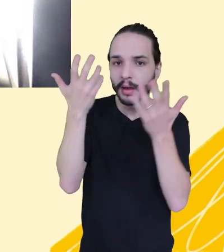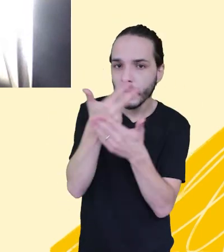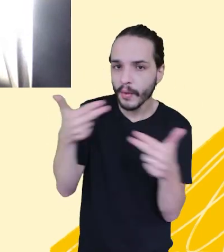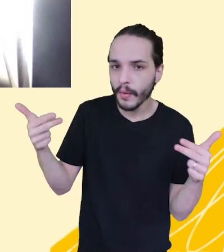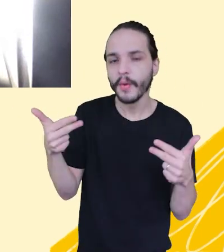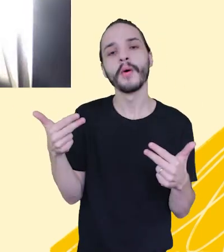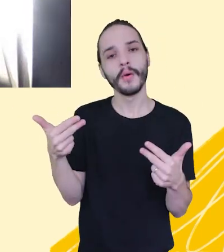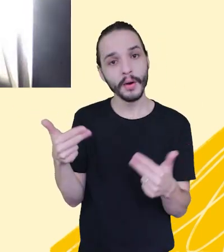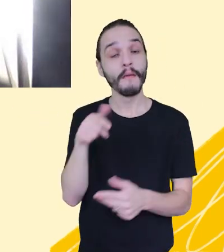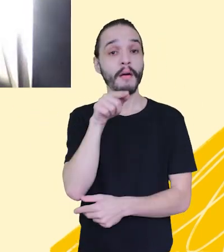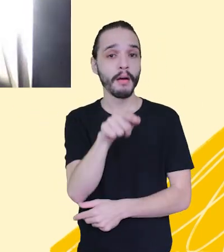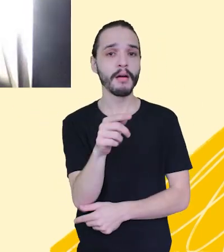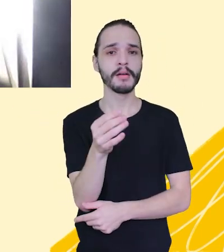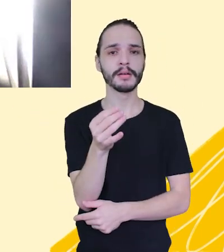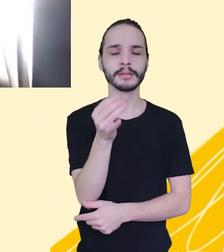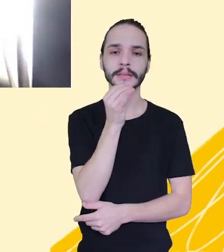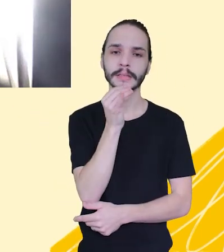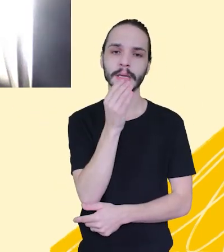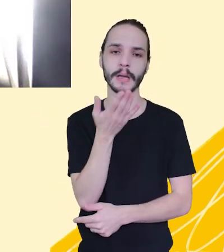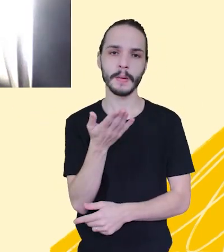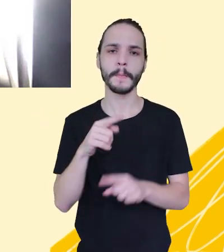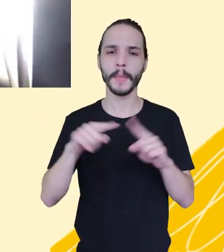But the interesting thing is...